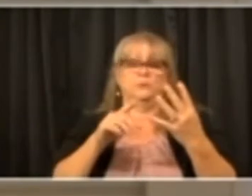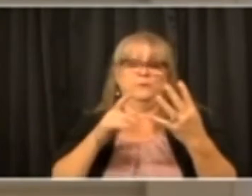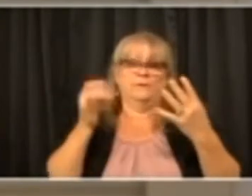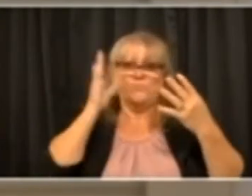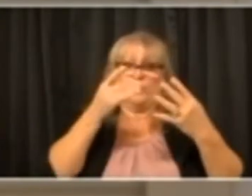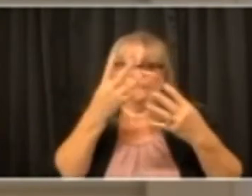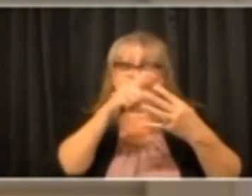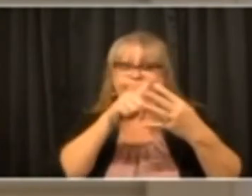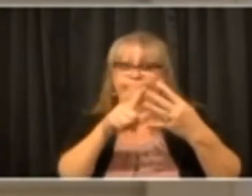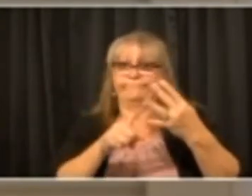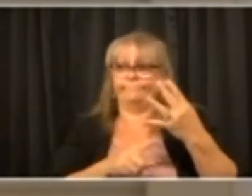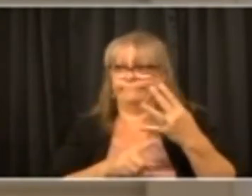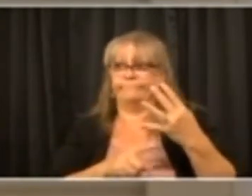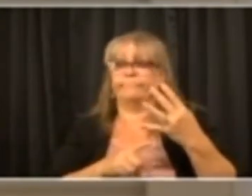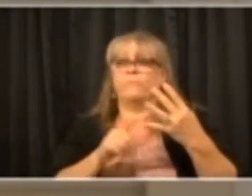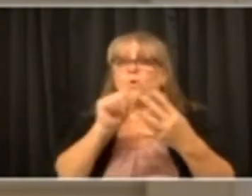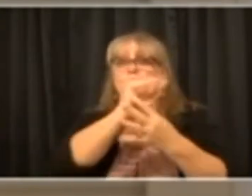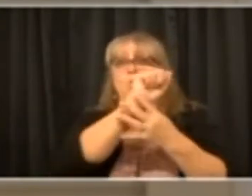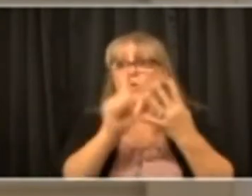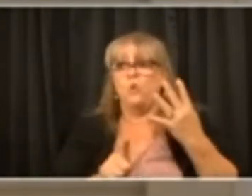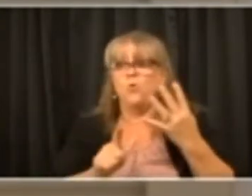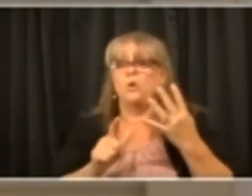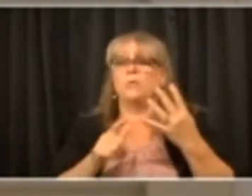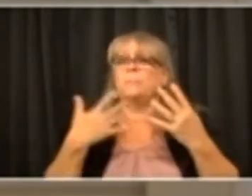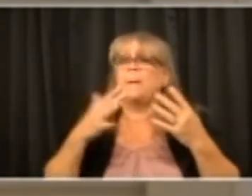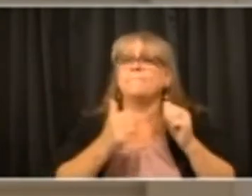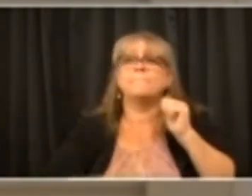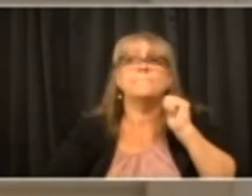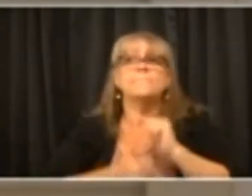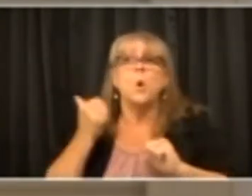fires are predominantly federal land but each of them has a small component